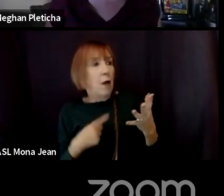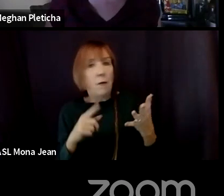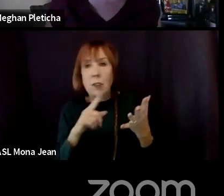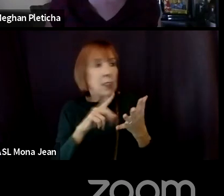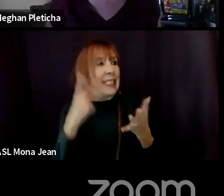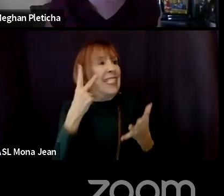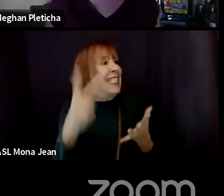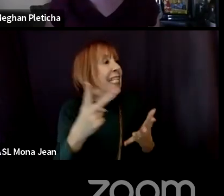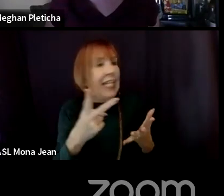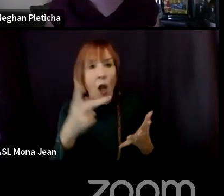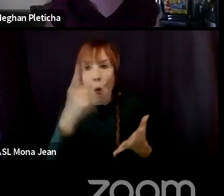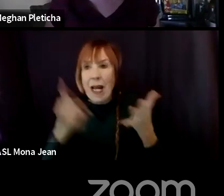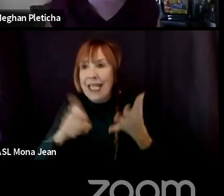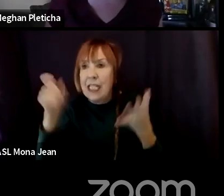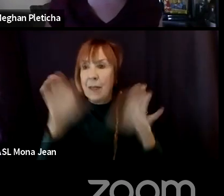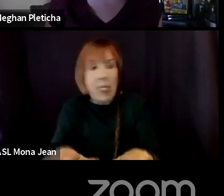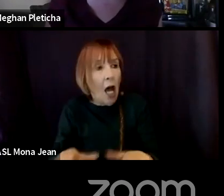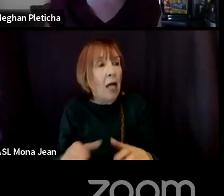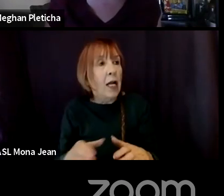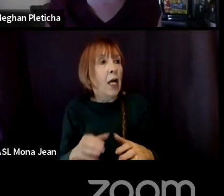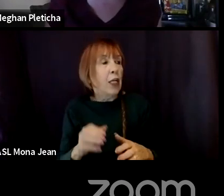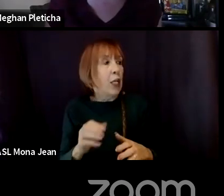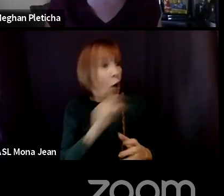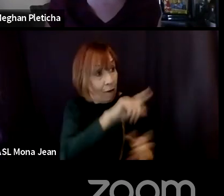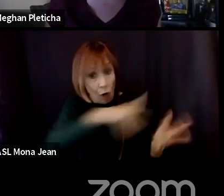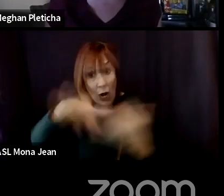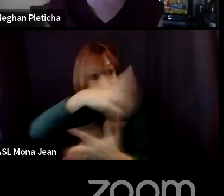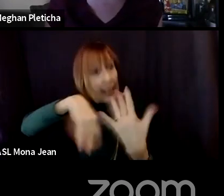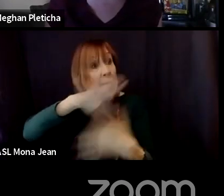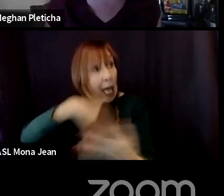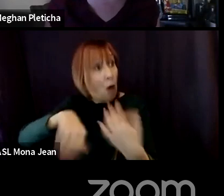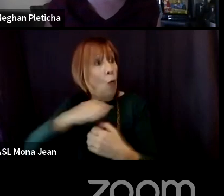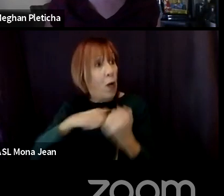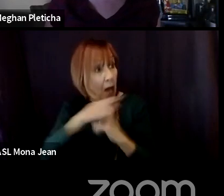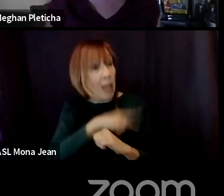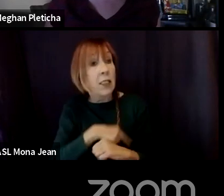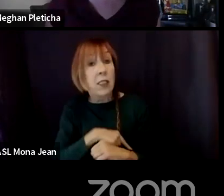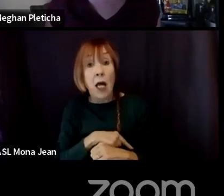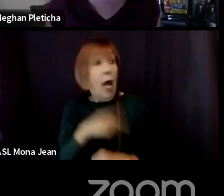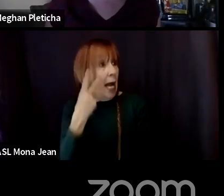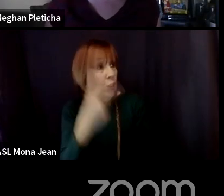don't ask me to mentor you. Come, show me, that's what I'm looking for.